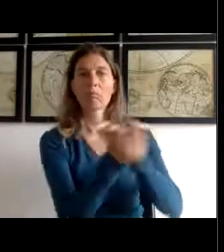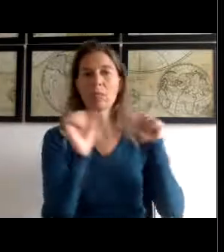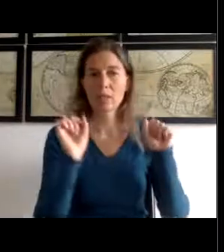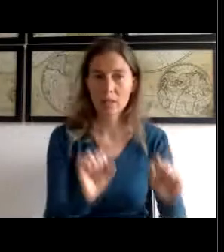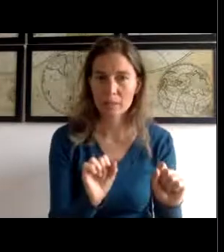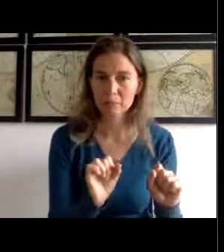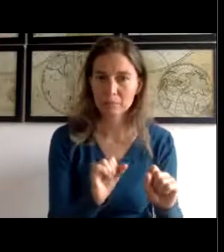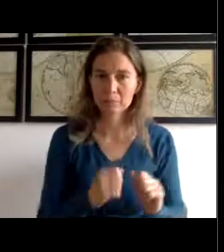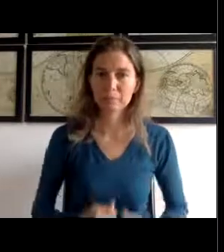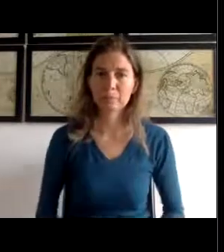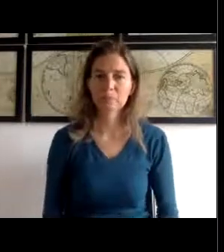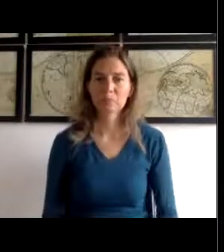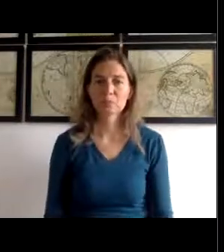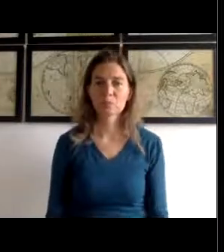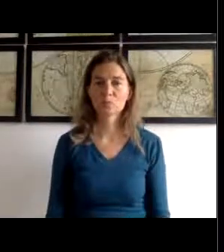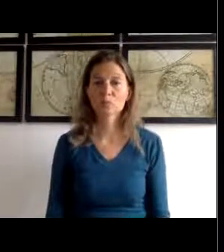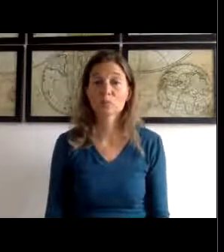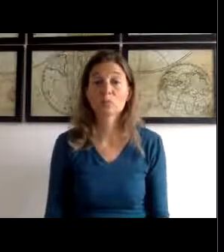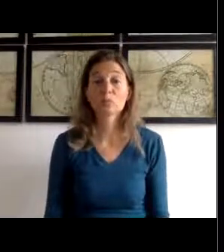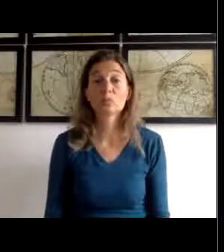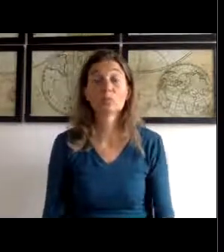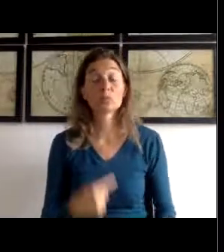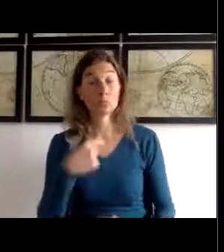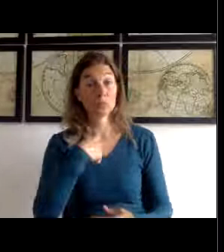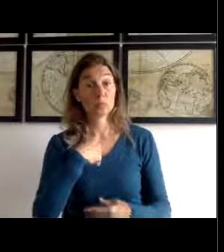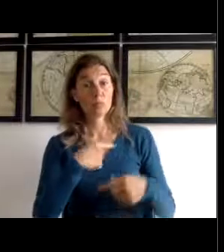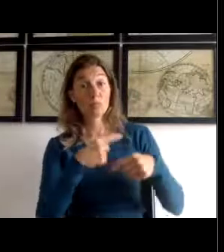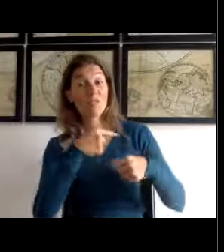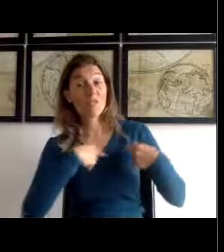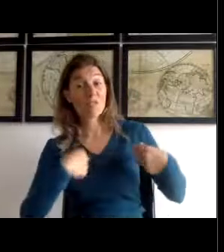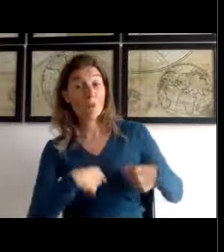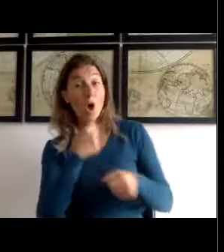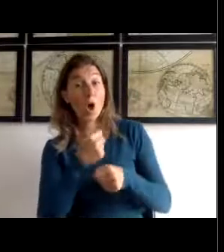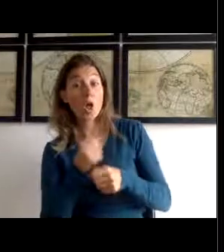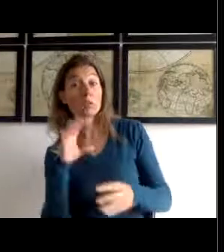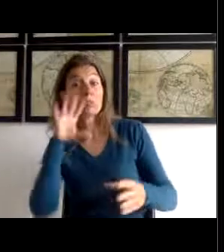And a host disability community can be stigmatized based on different views.